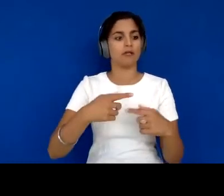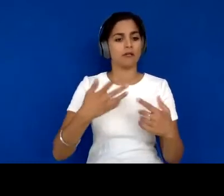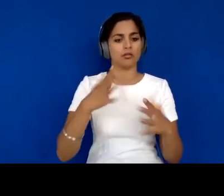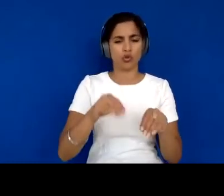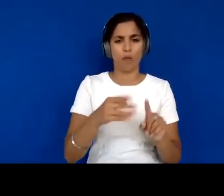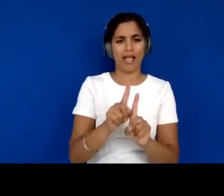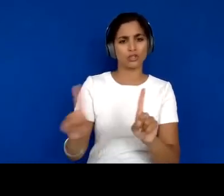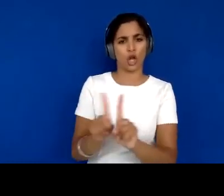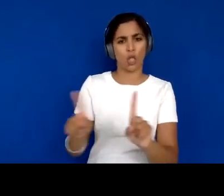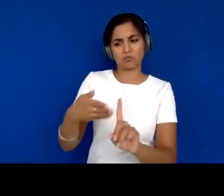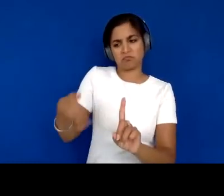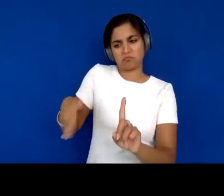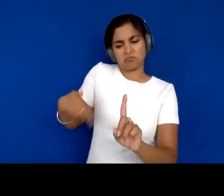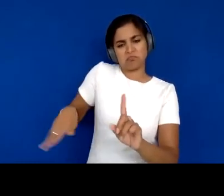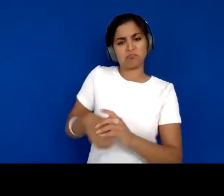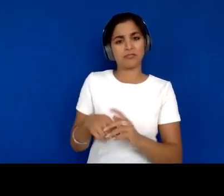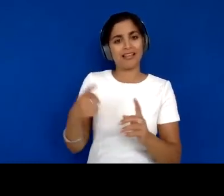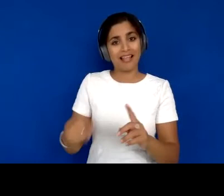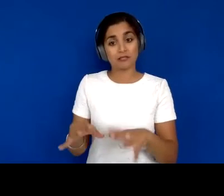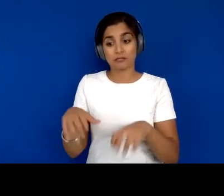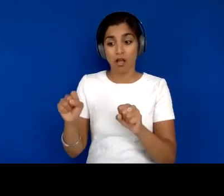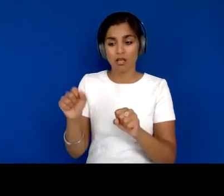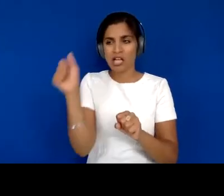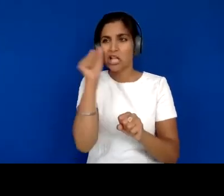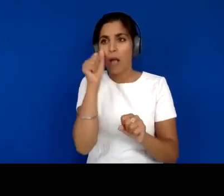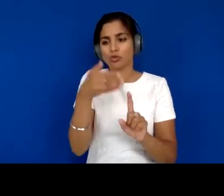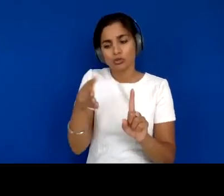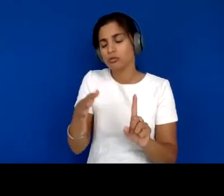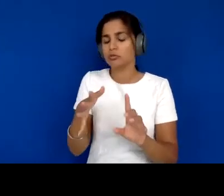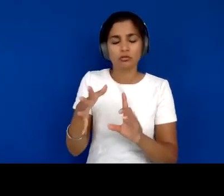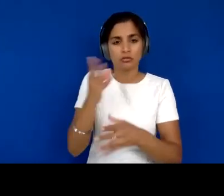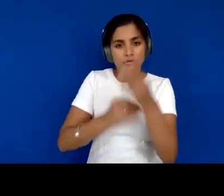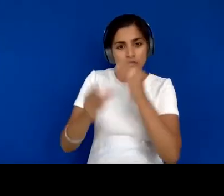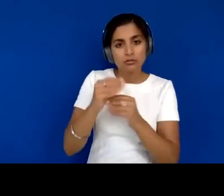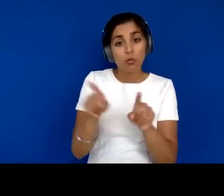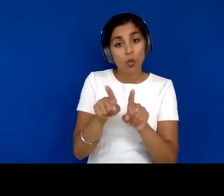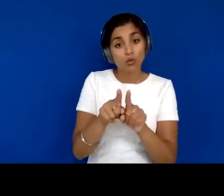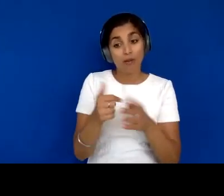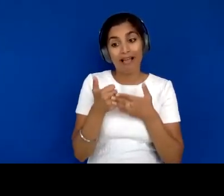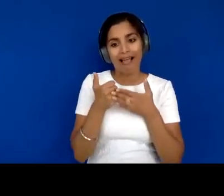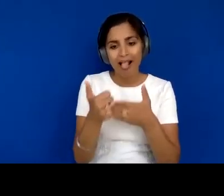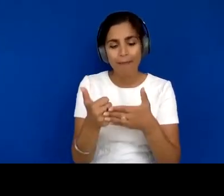incarnation of disability and it also helps explain how disabled people are